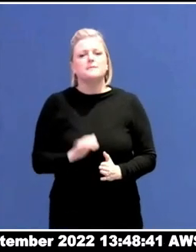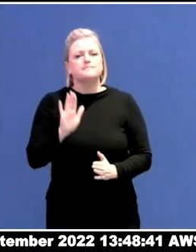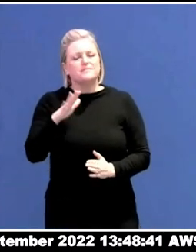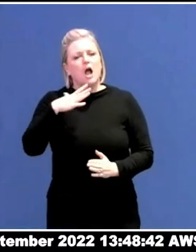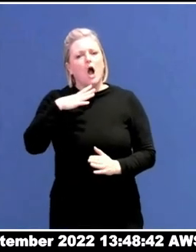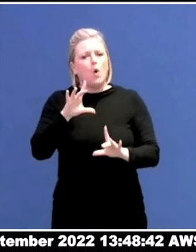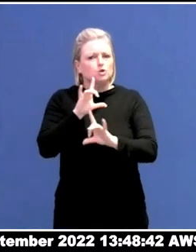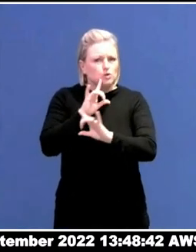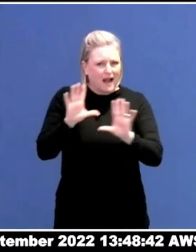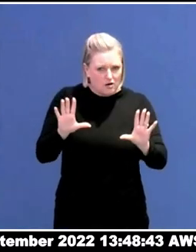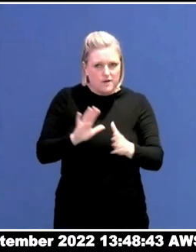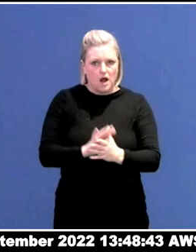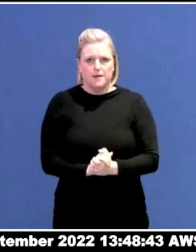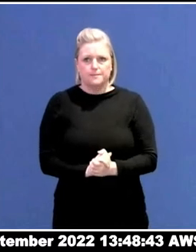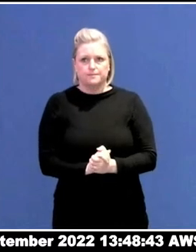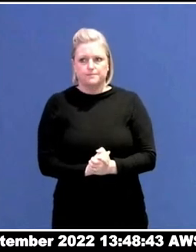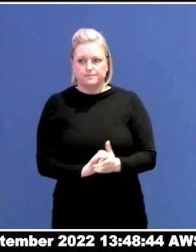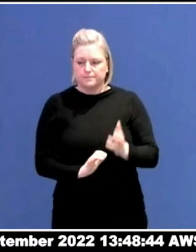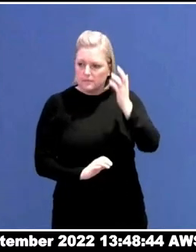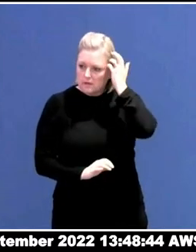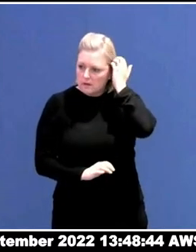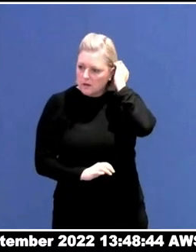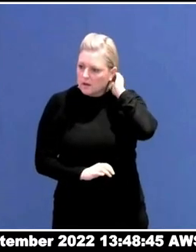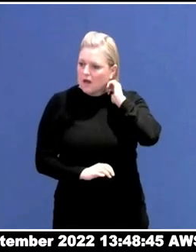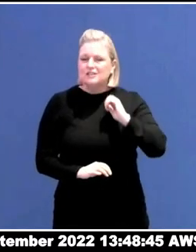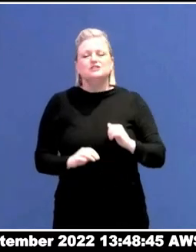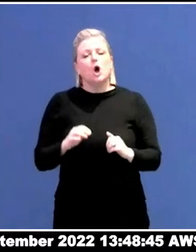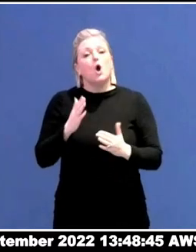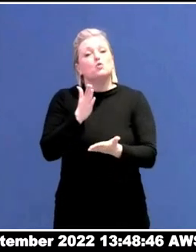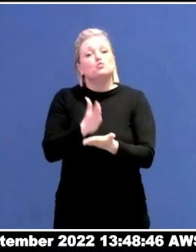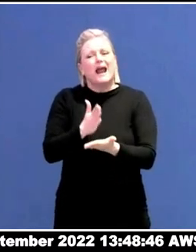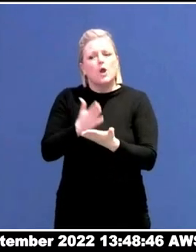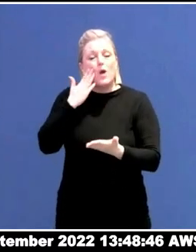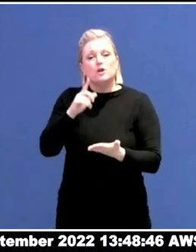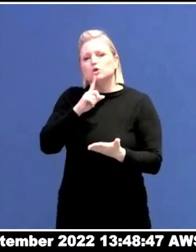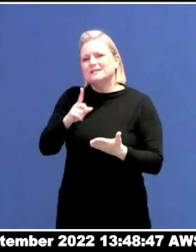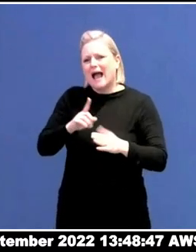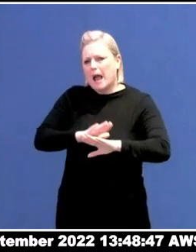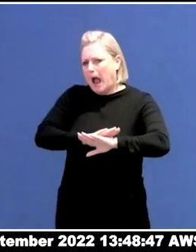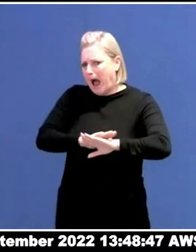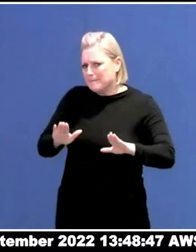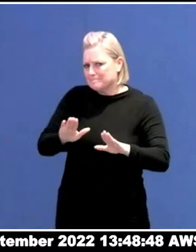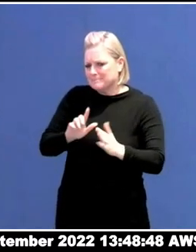The non-funding of expert reports is based on your experience in Queensland? Yes, correct. MR GRIFFIN: Because it does vary from state to state.